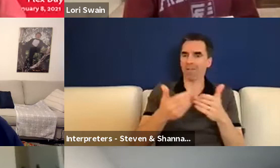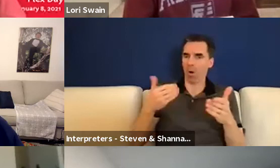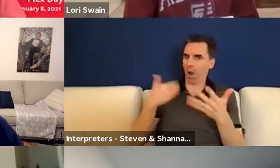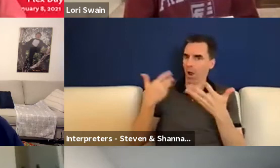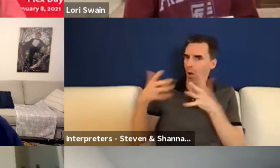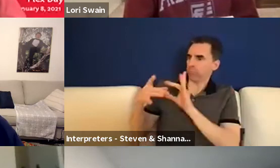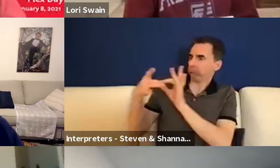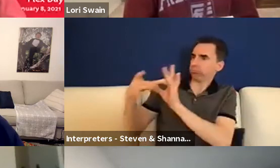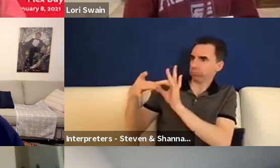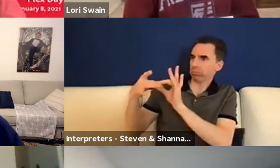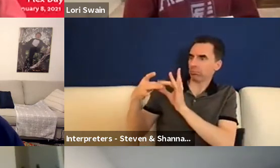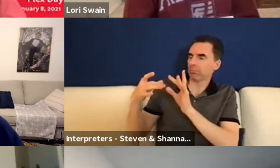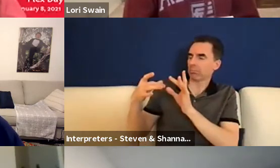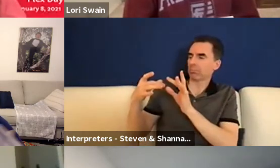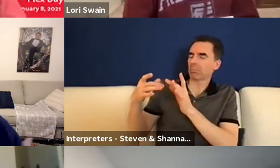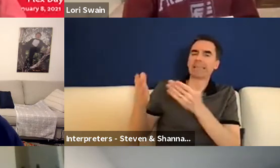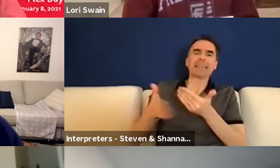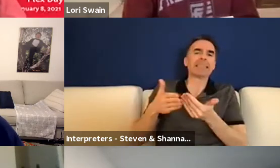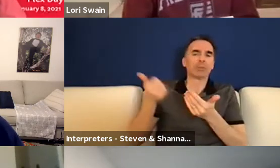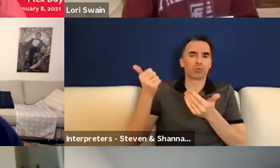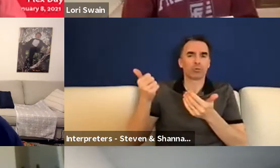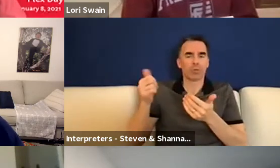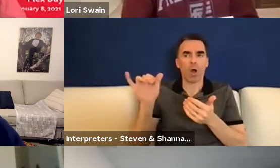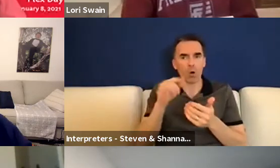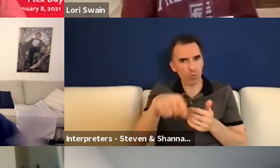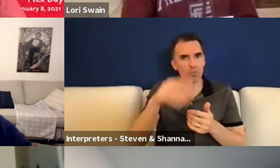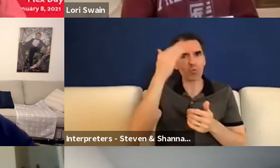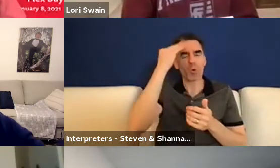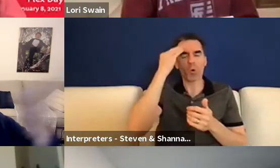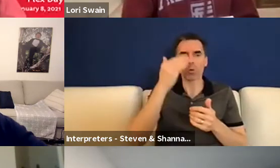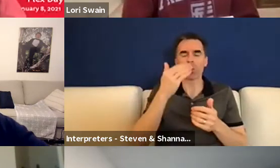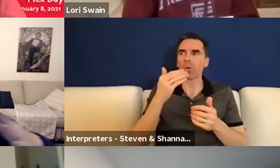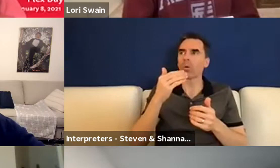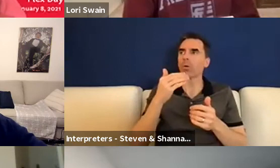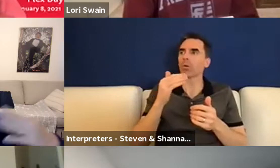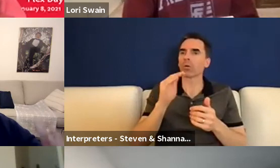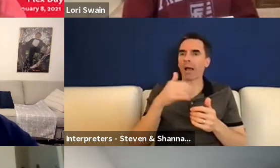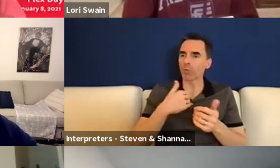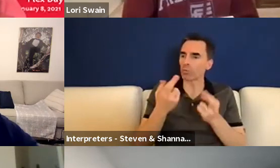understanding what your students are going through and what resources they need. So that you can back up and look at scheduling